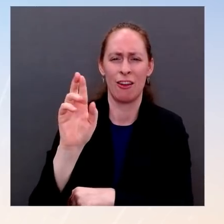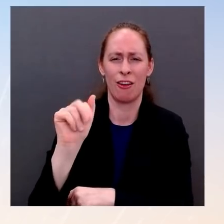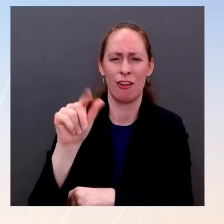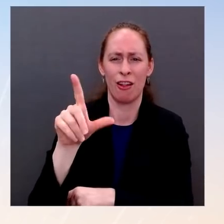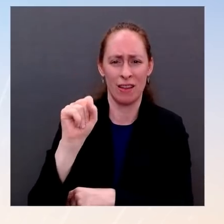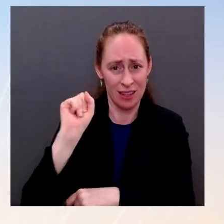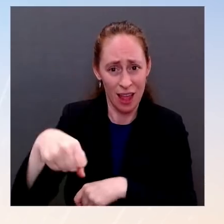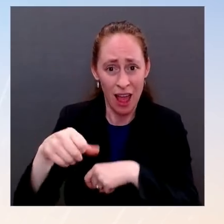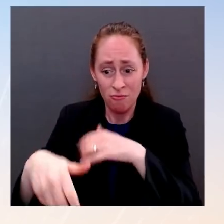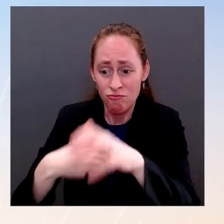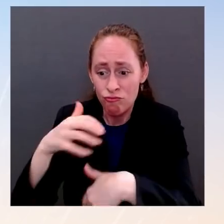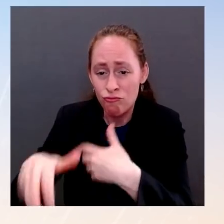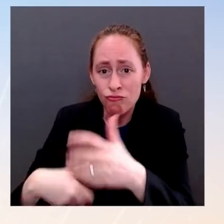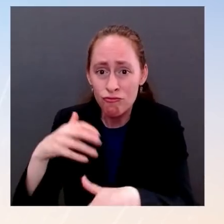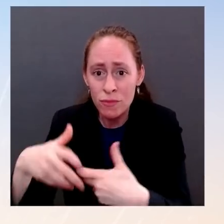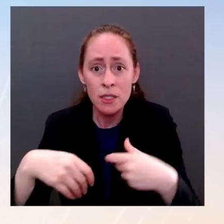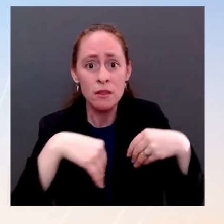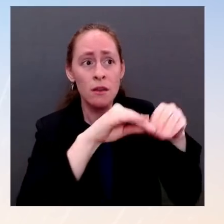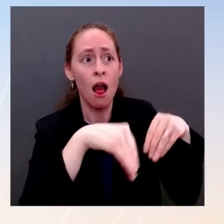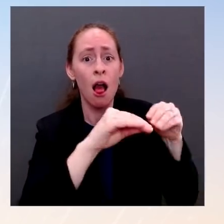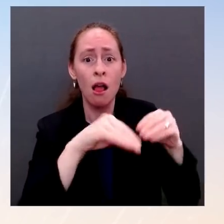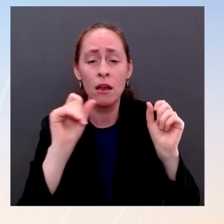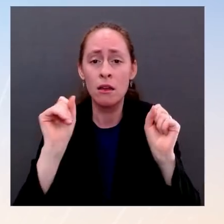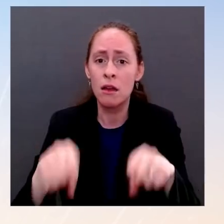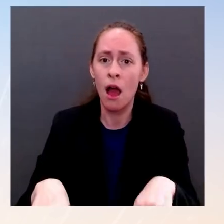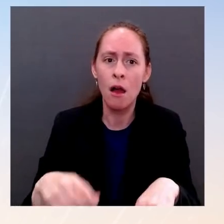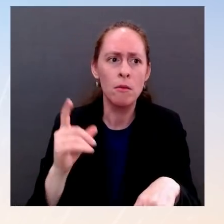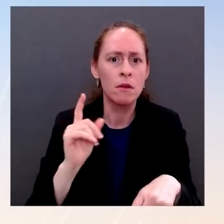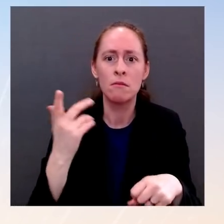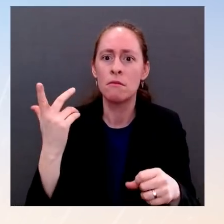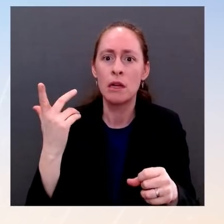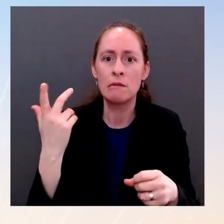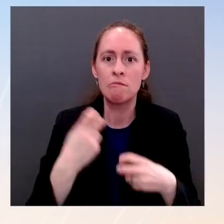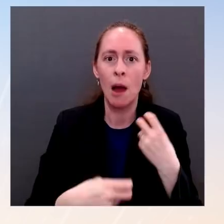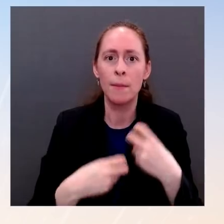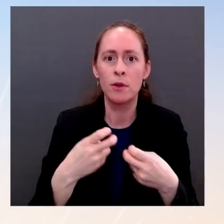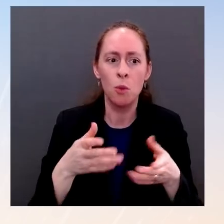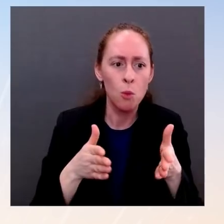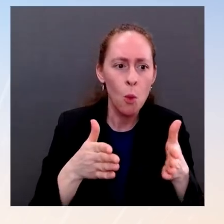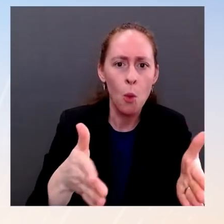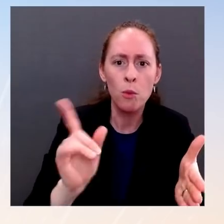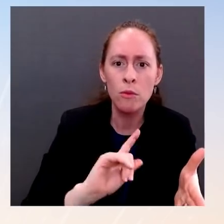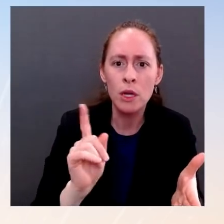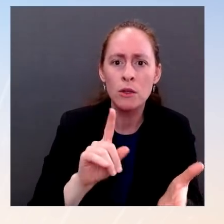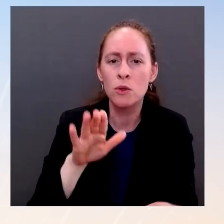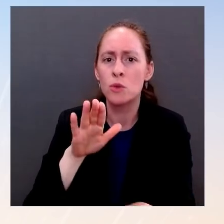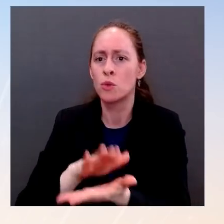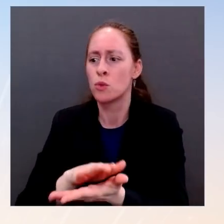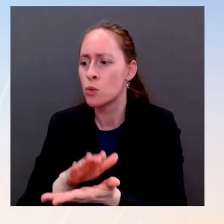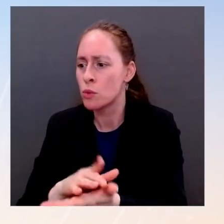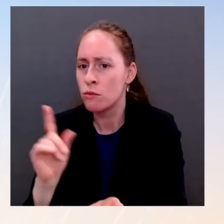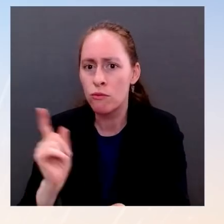as I say, high standards for transparency; inclusivity; development impact -- local development impact;